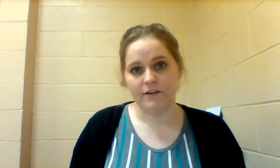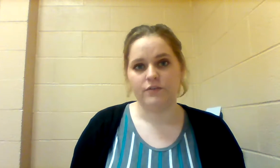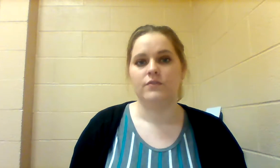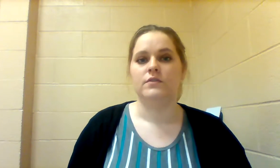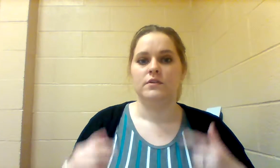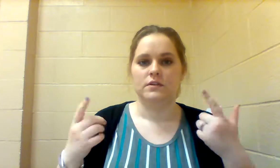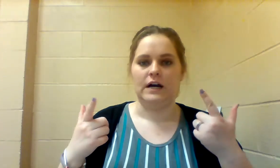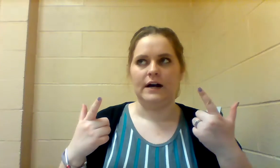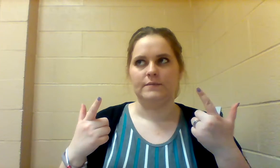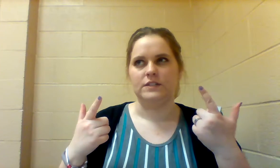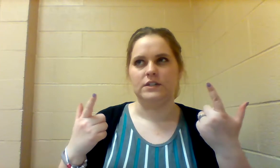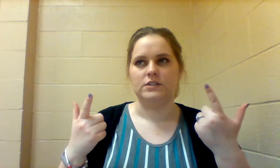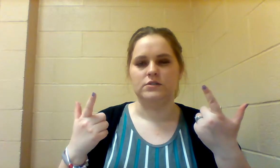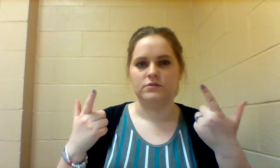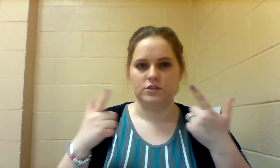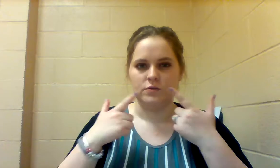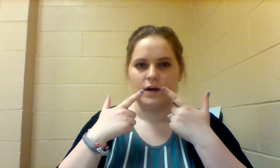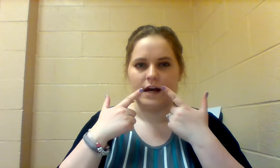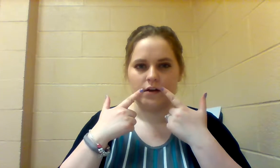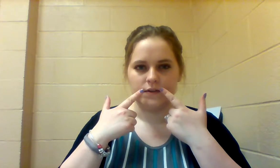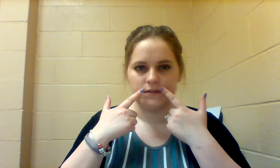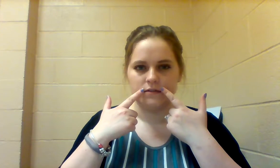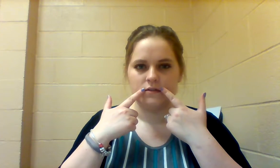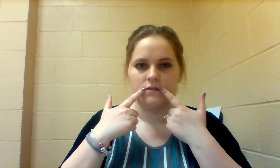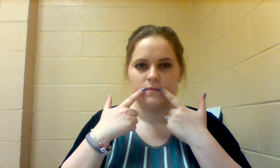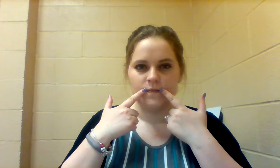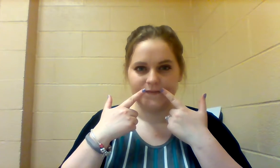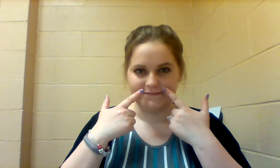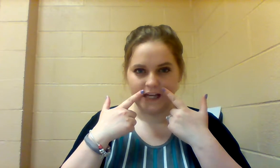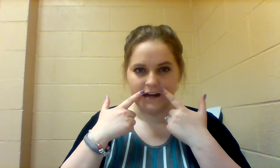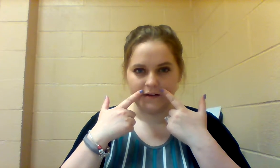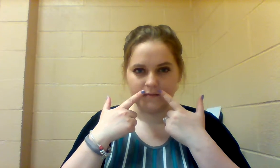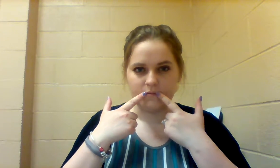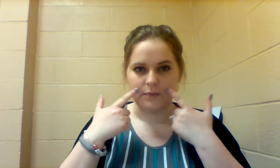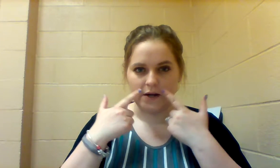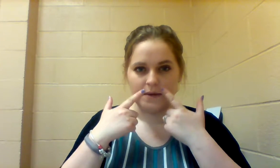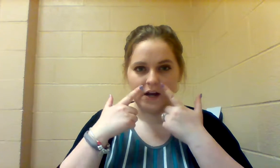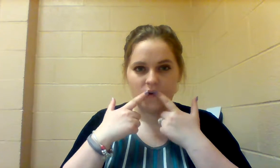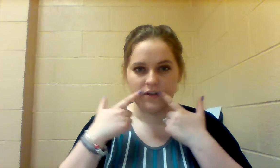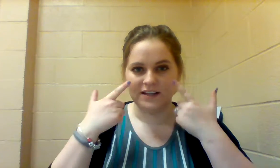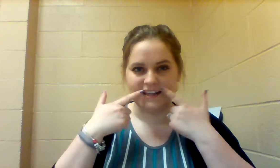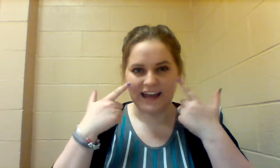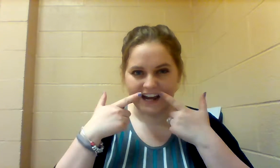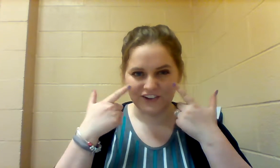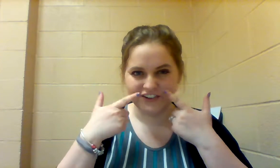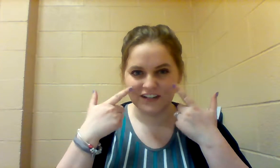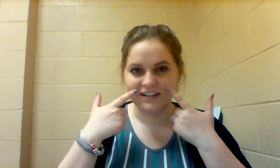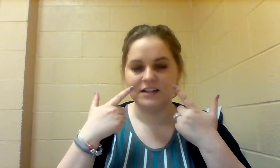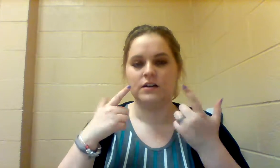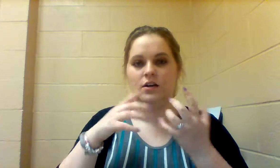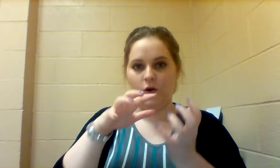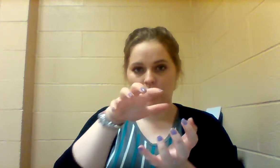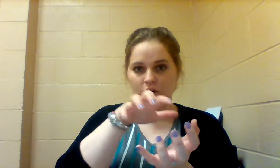LAUGH so you can do two Ls by your mouth LAUGH or